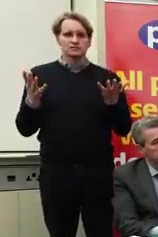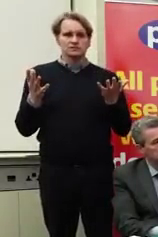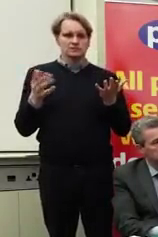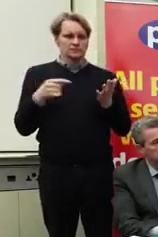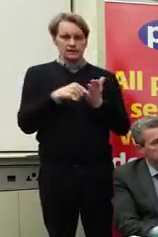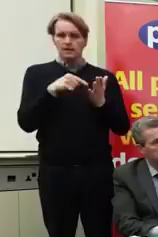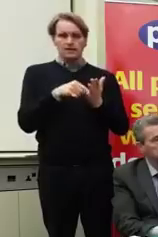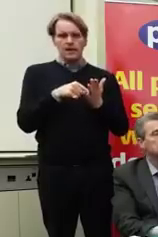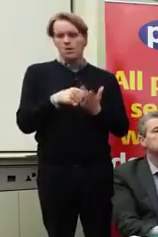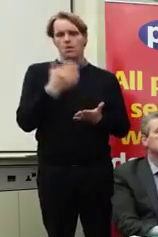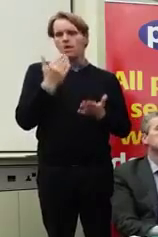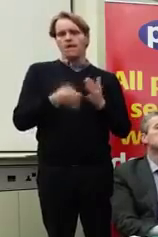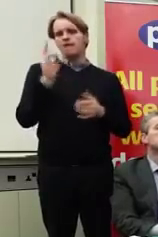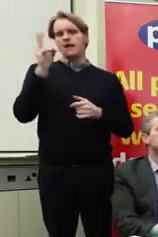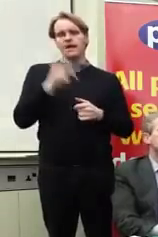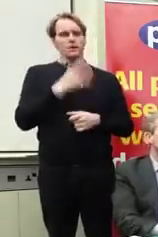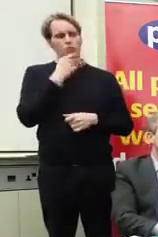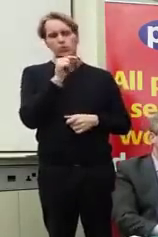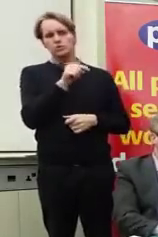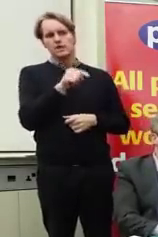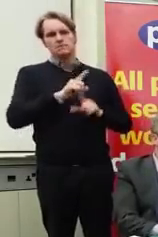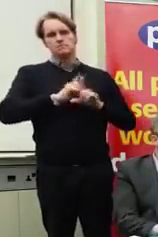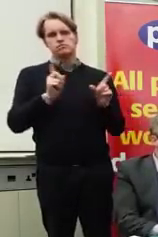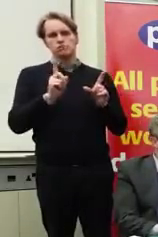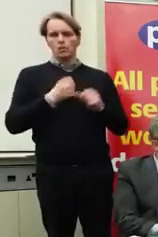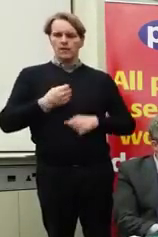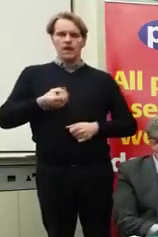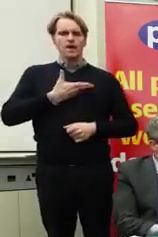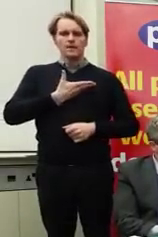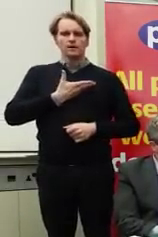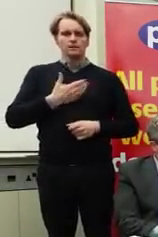contract under a Labour government. Do you want to just let people know what we